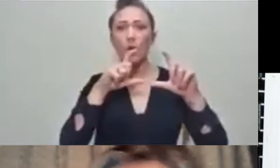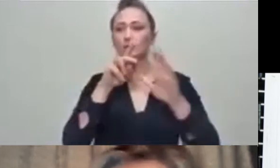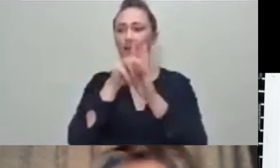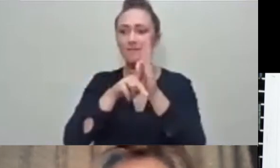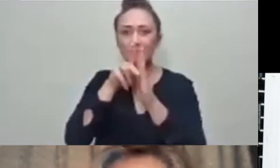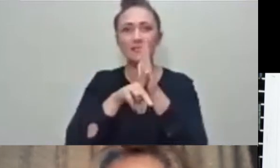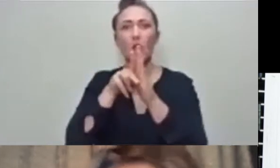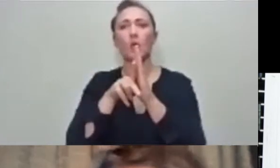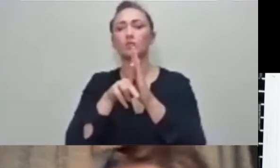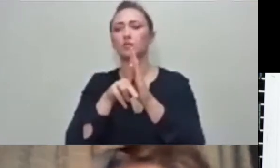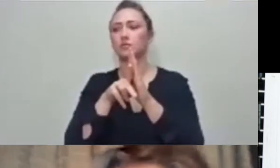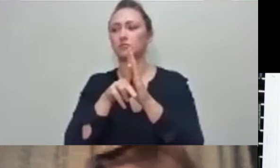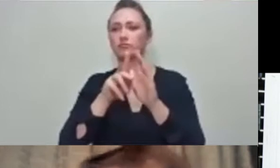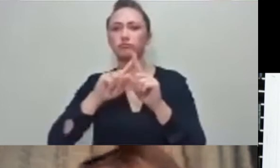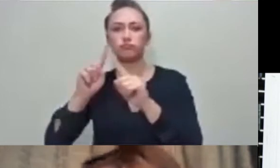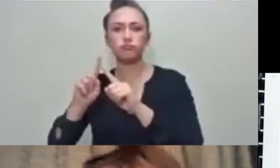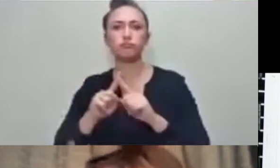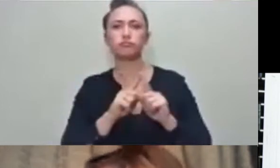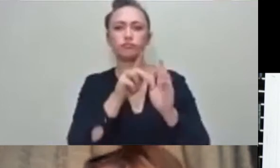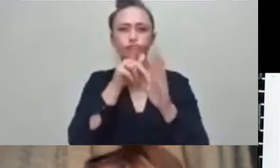even more now after COVID